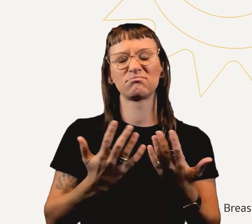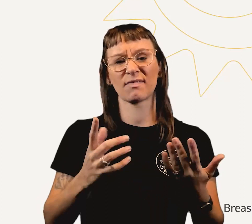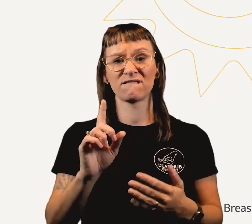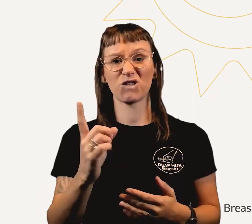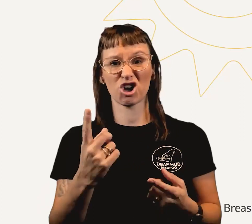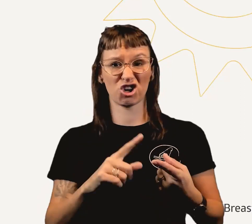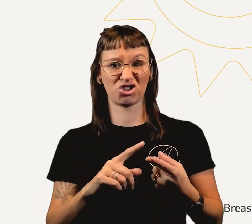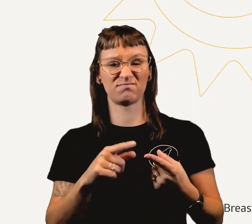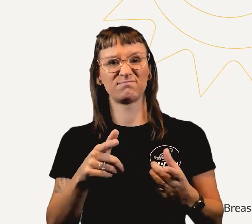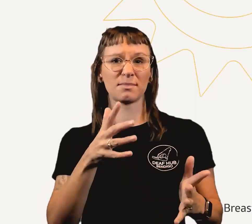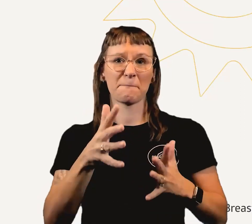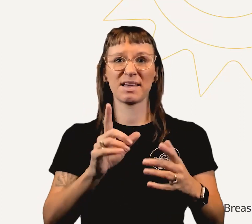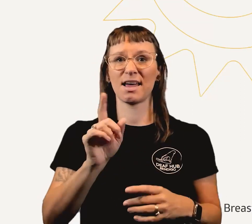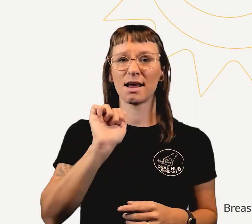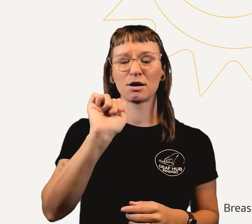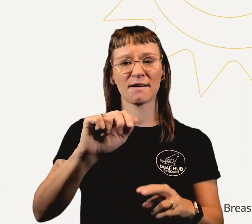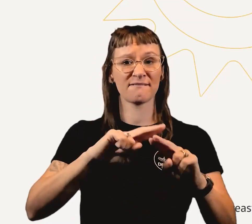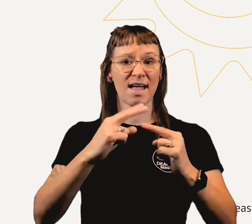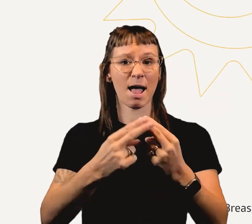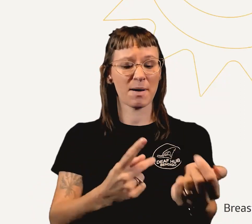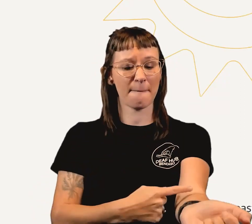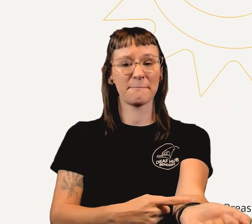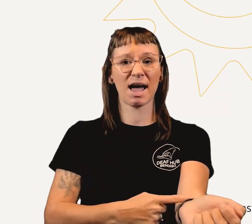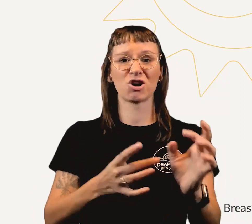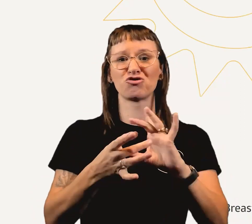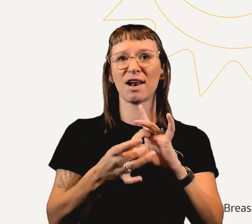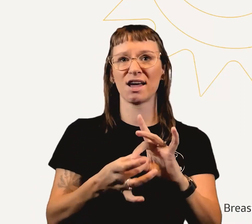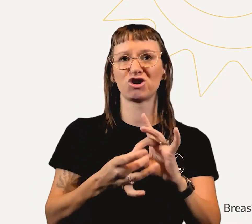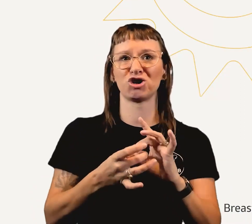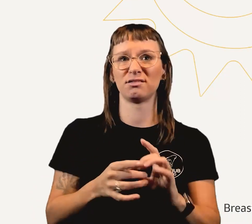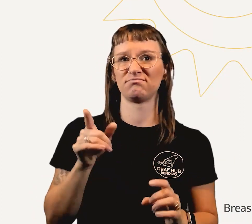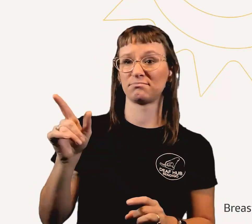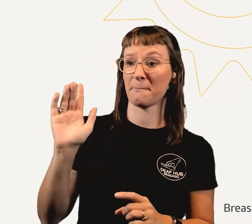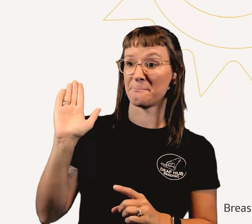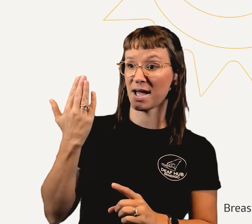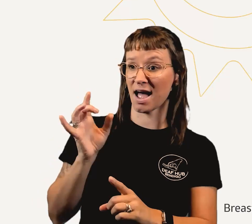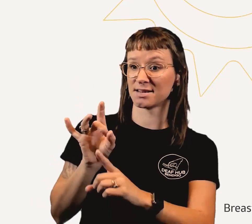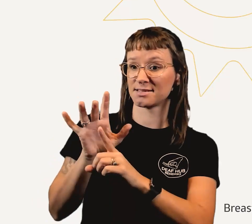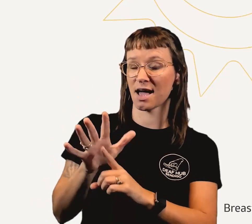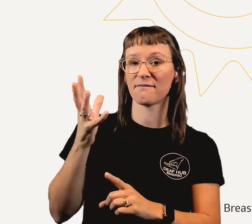Family history is defined as when any of your blood relatives have had breast or ovarian cancer.